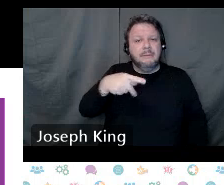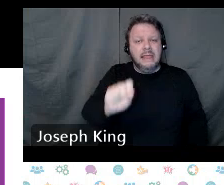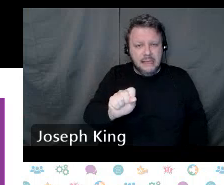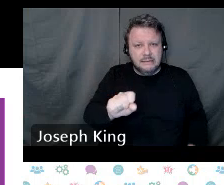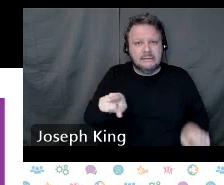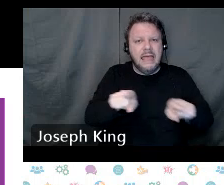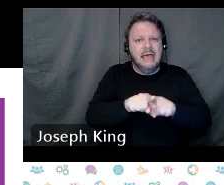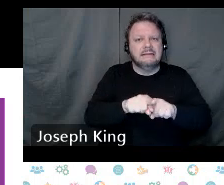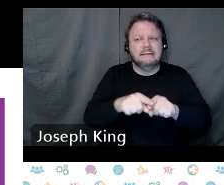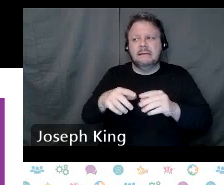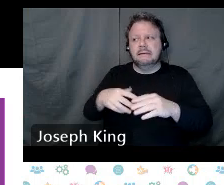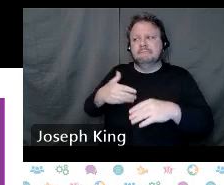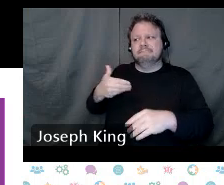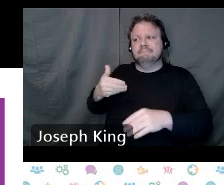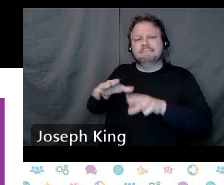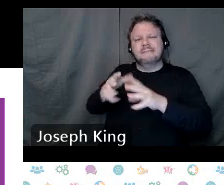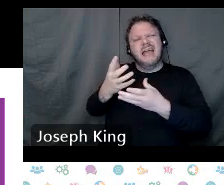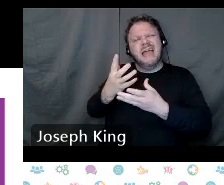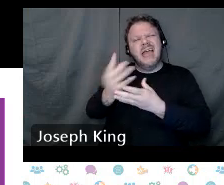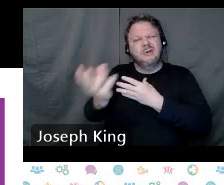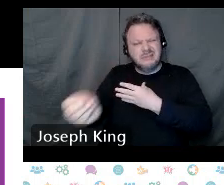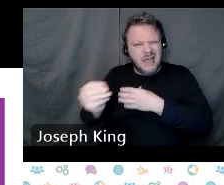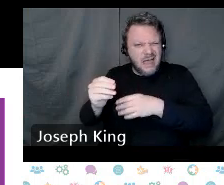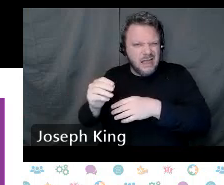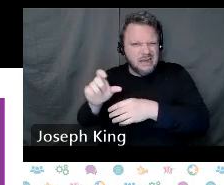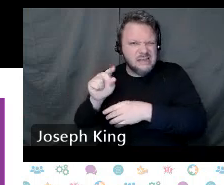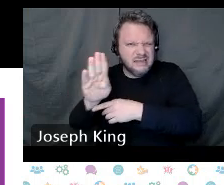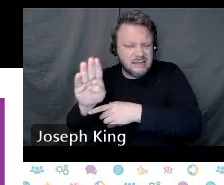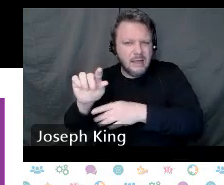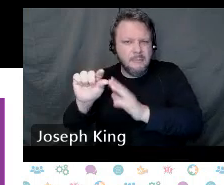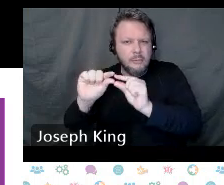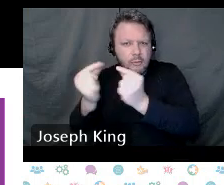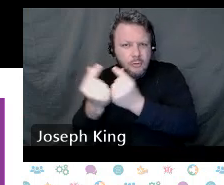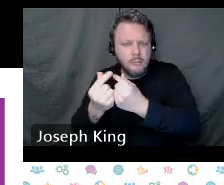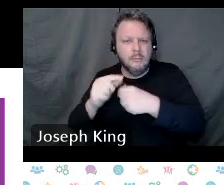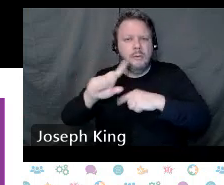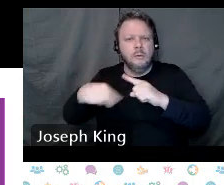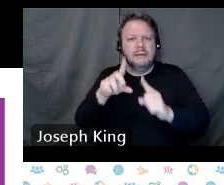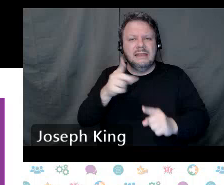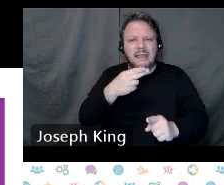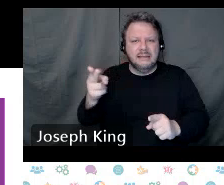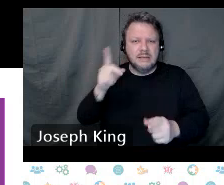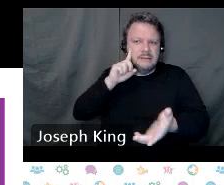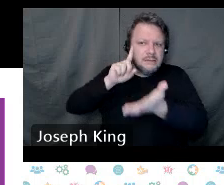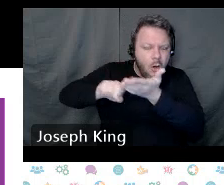integrating APS as an external subgroup. Once the DSS audit adult services APS